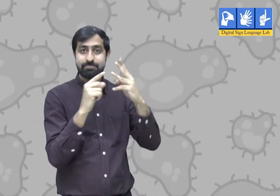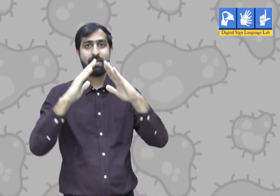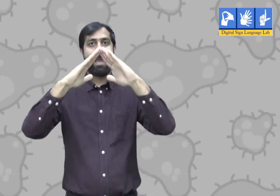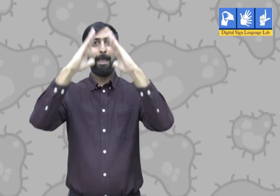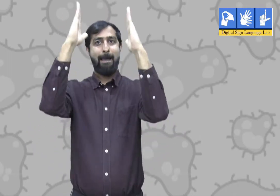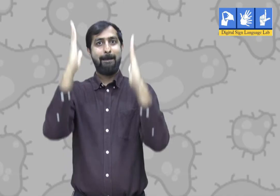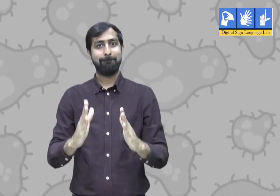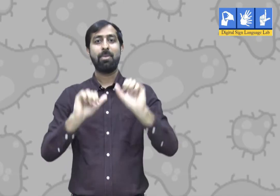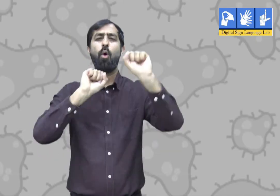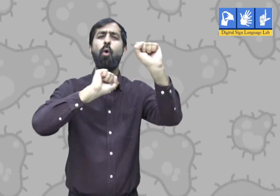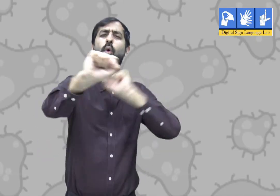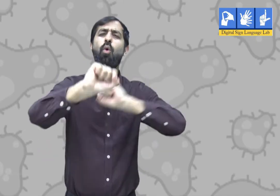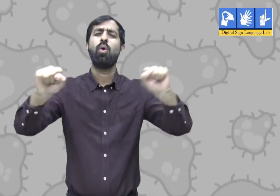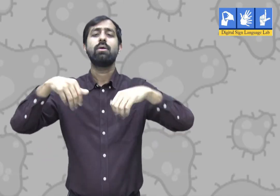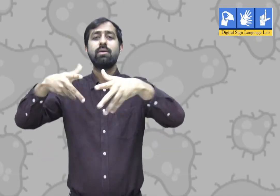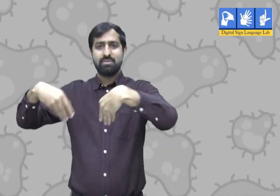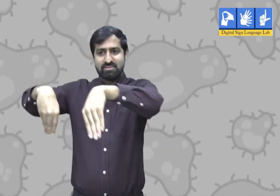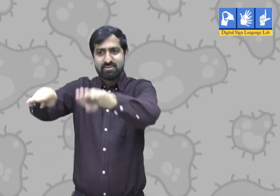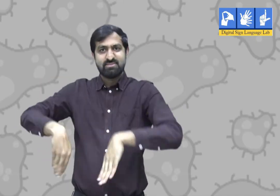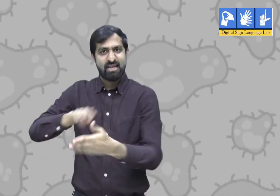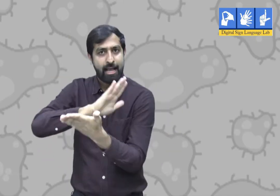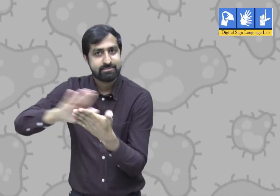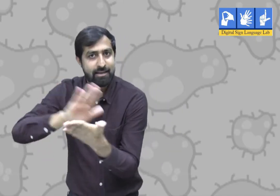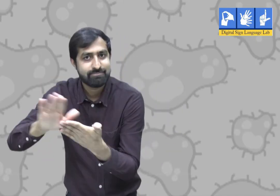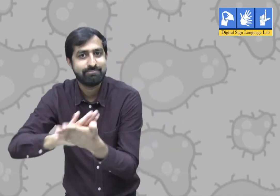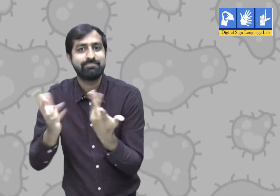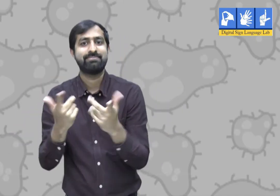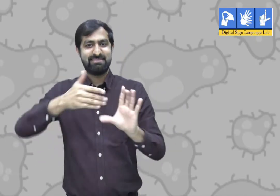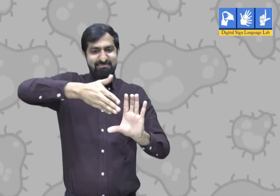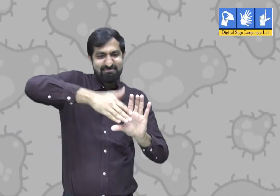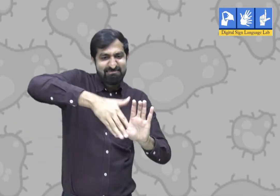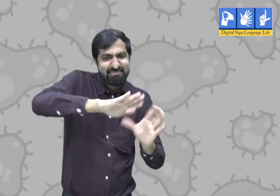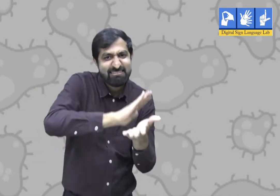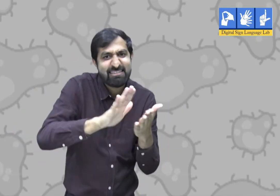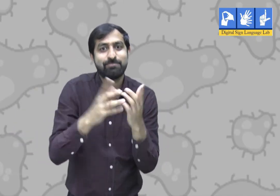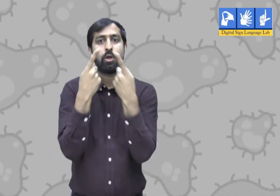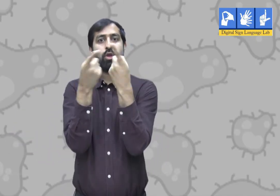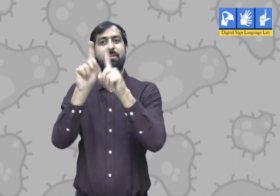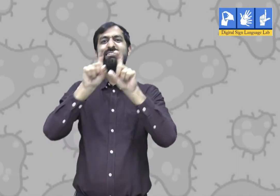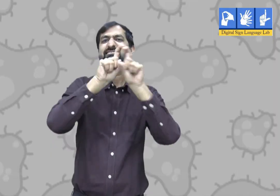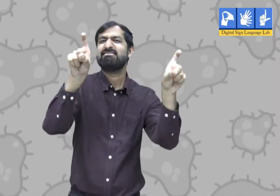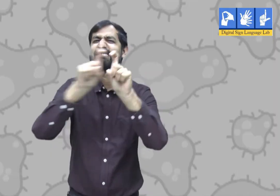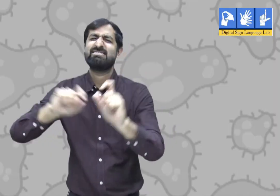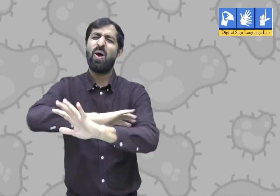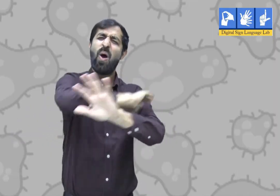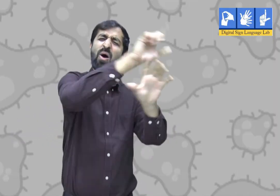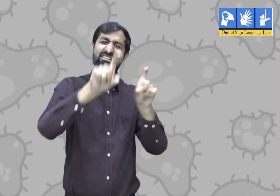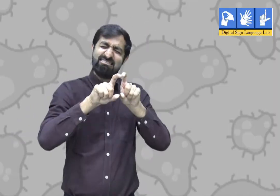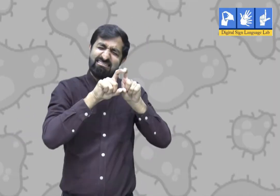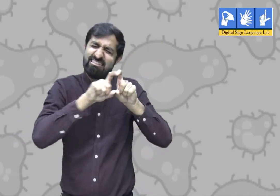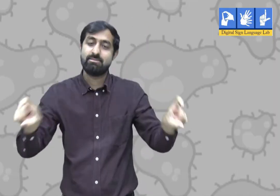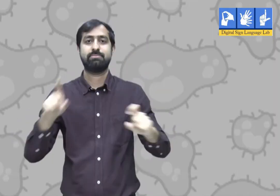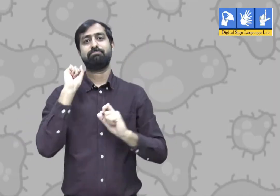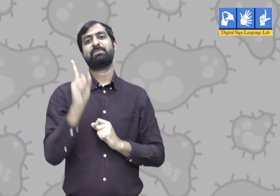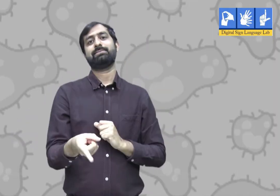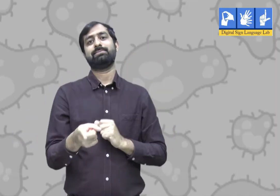Maintain hygiene and cleanliness in your home.